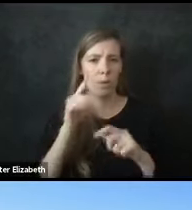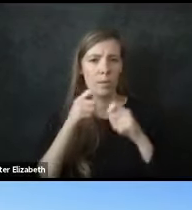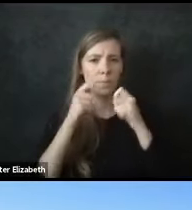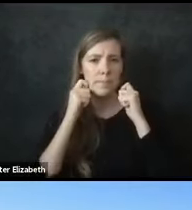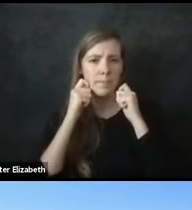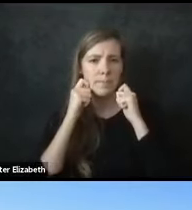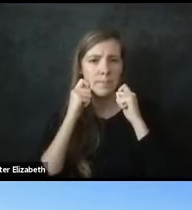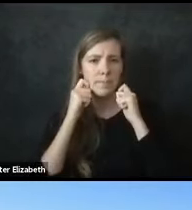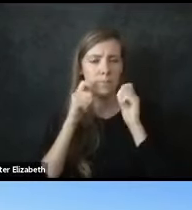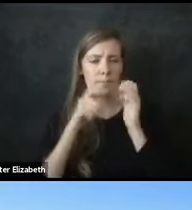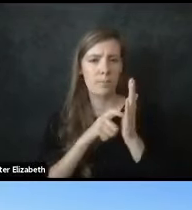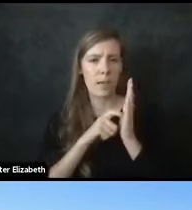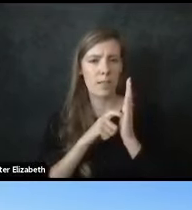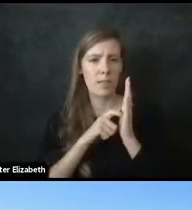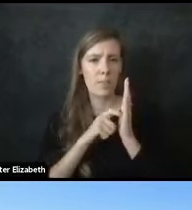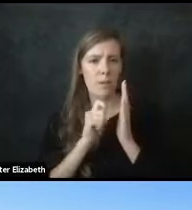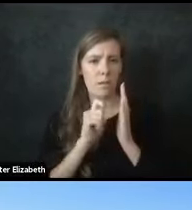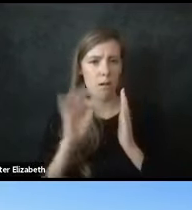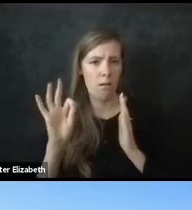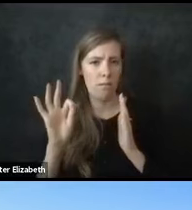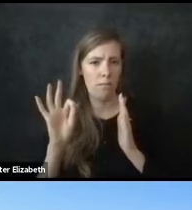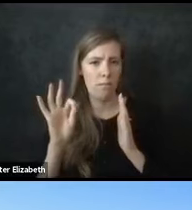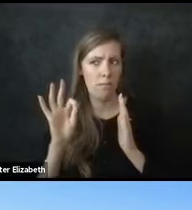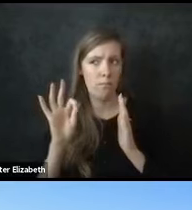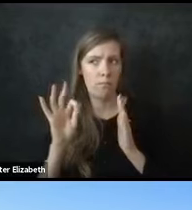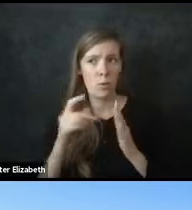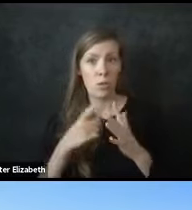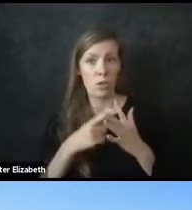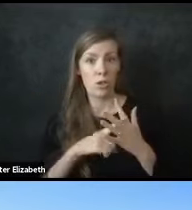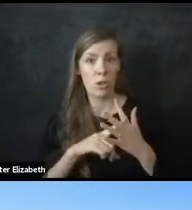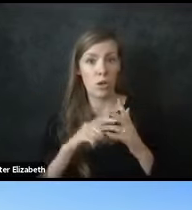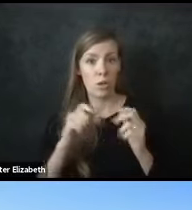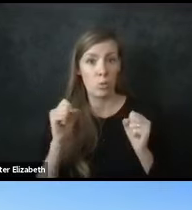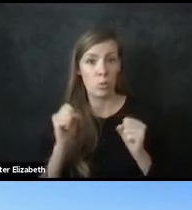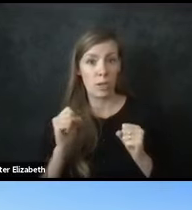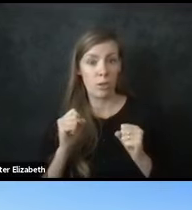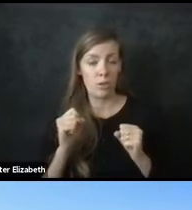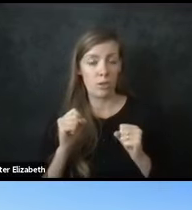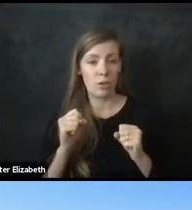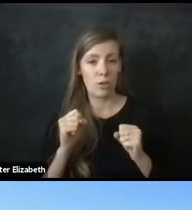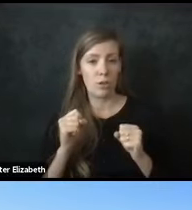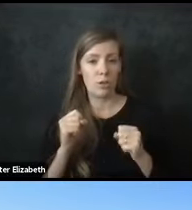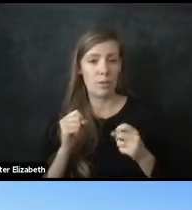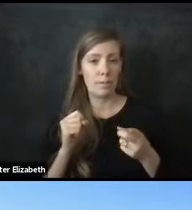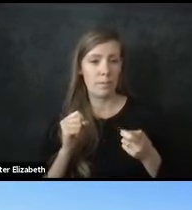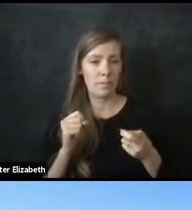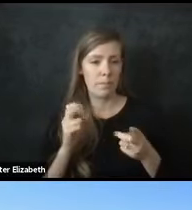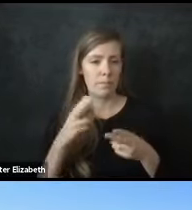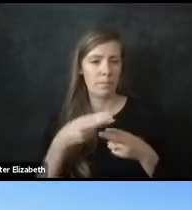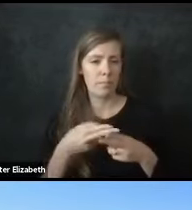So as we're going through the winter coming up, I know you've touched on it before with